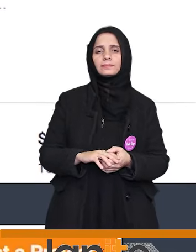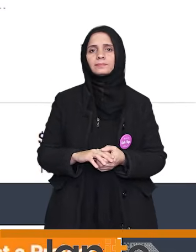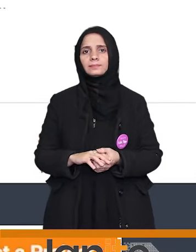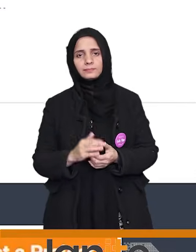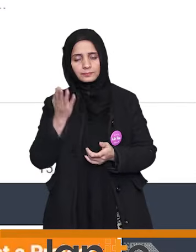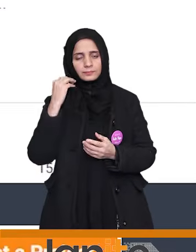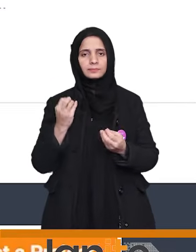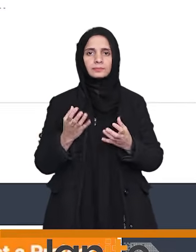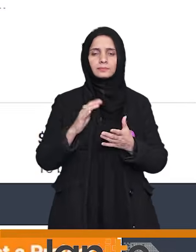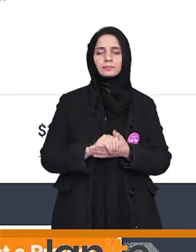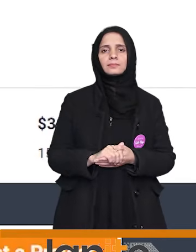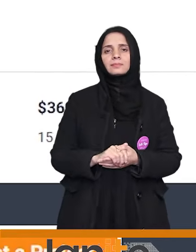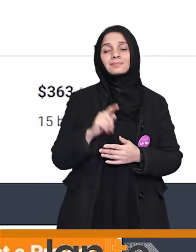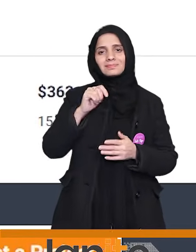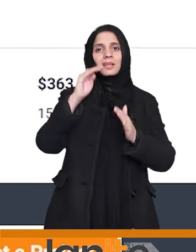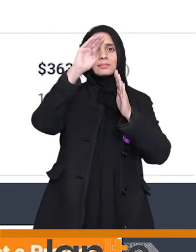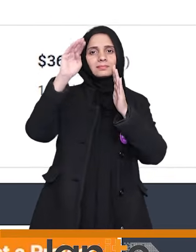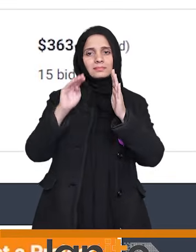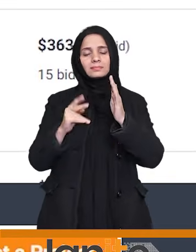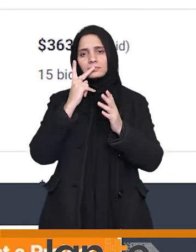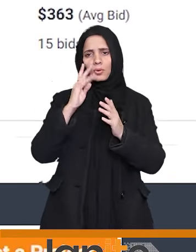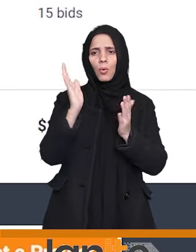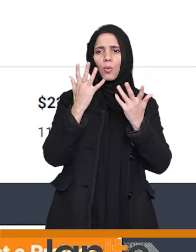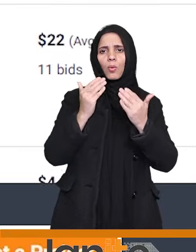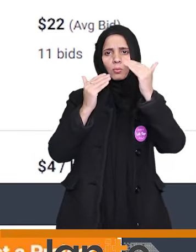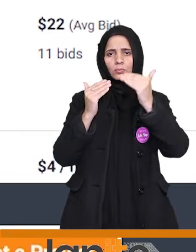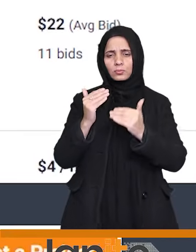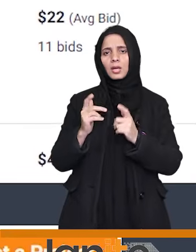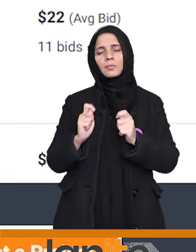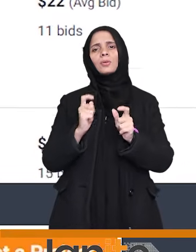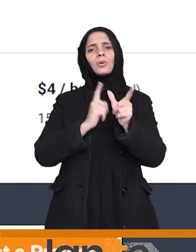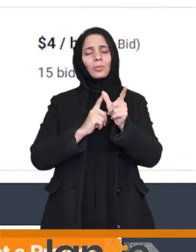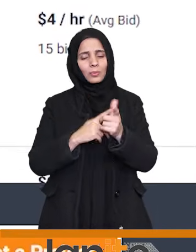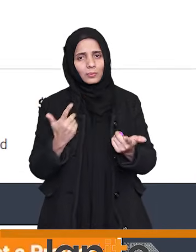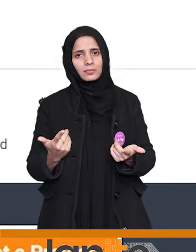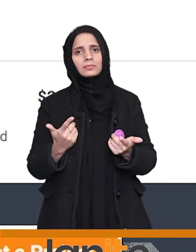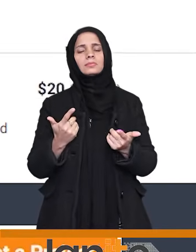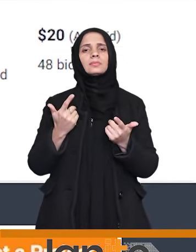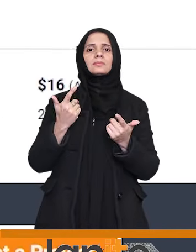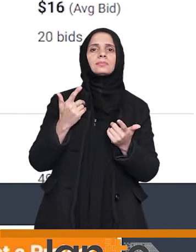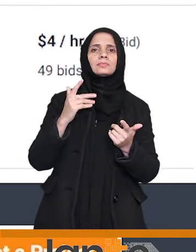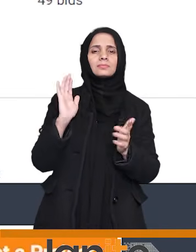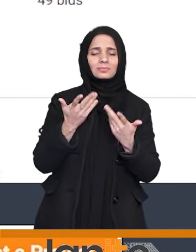Similarly, if you scroll down, you will see all the projects There is ‘YouTube Channel Art’. I like to have creative design,